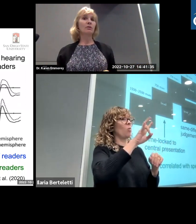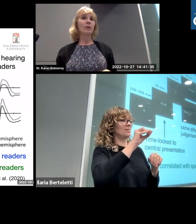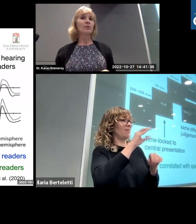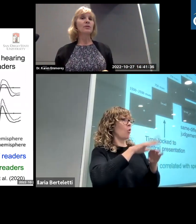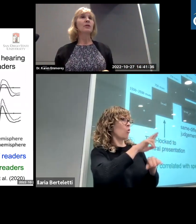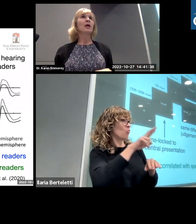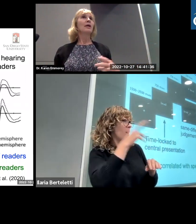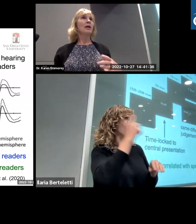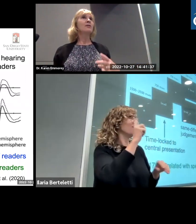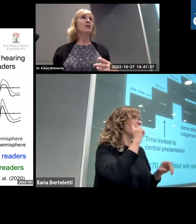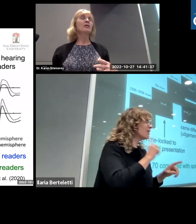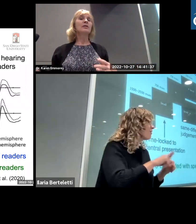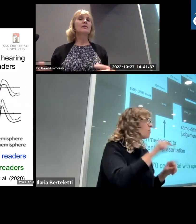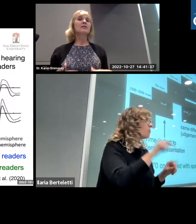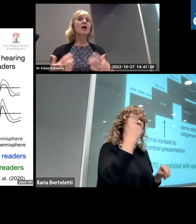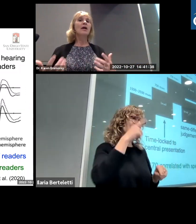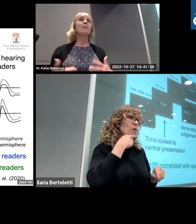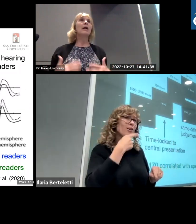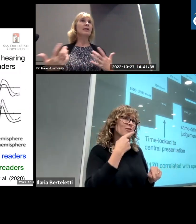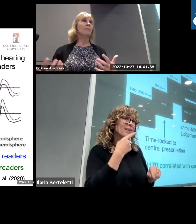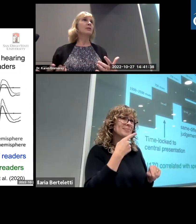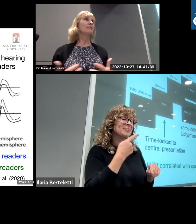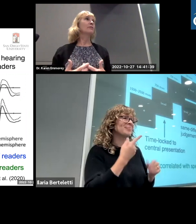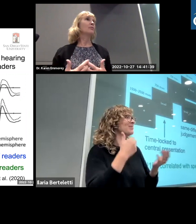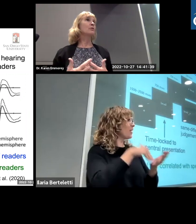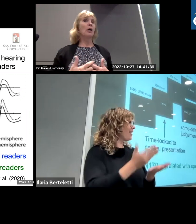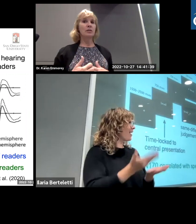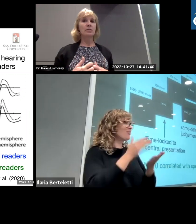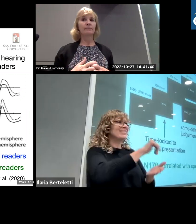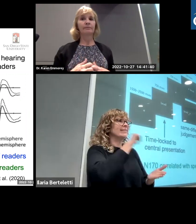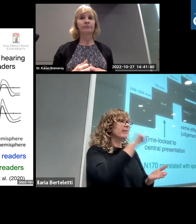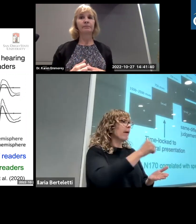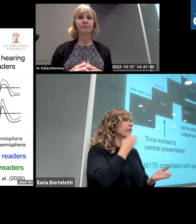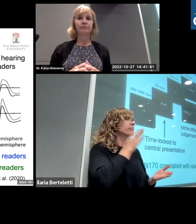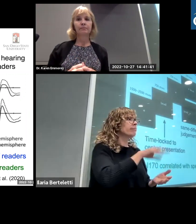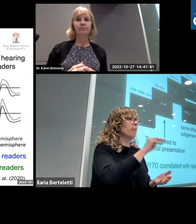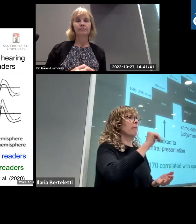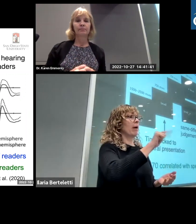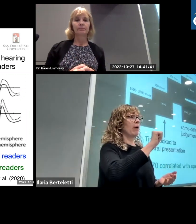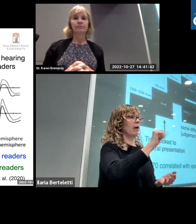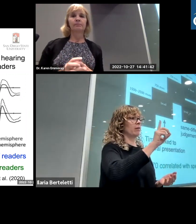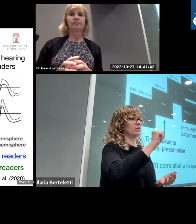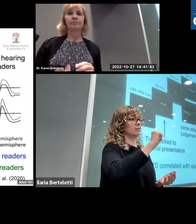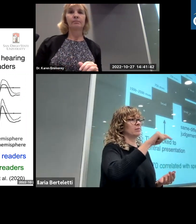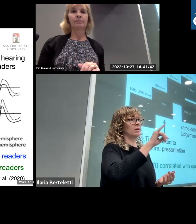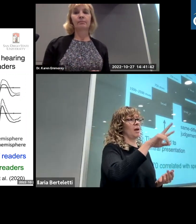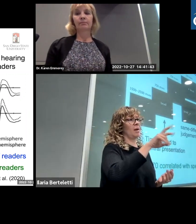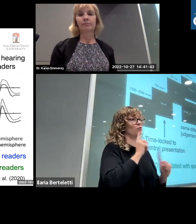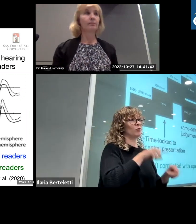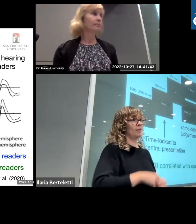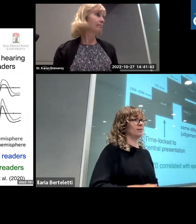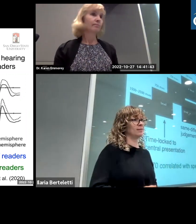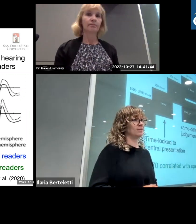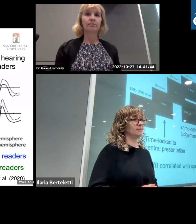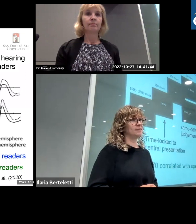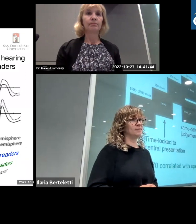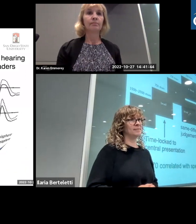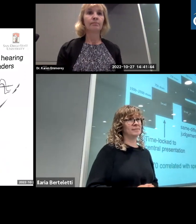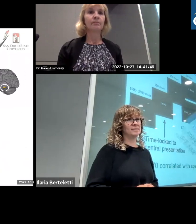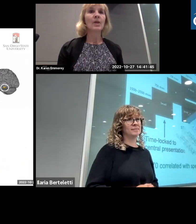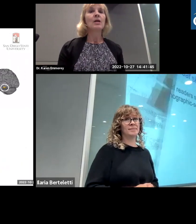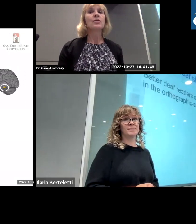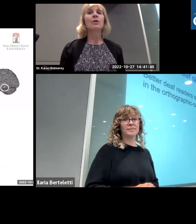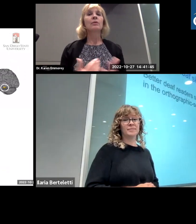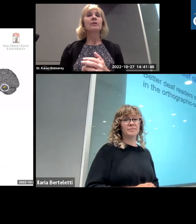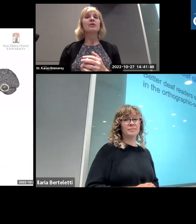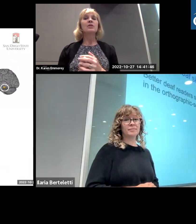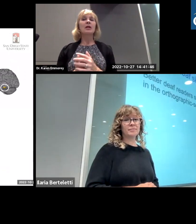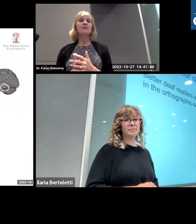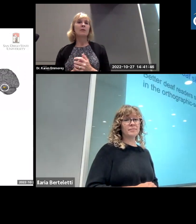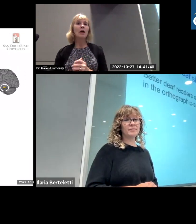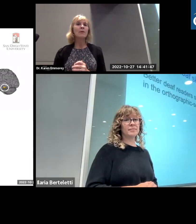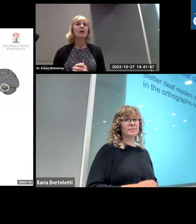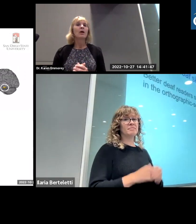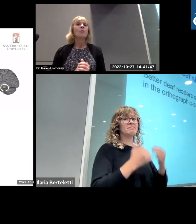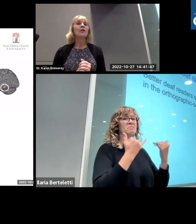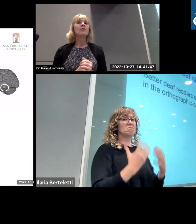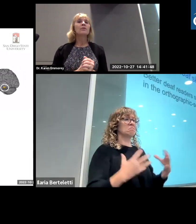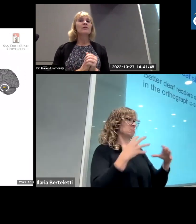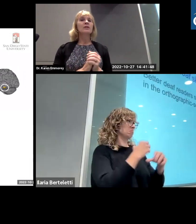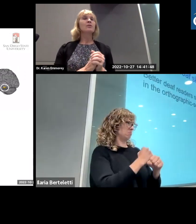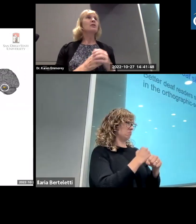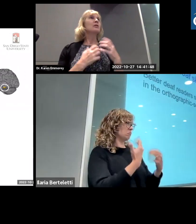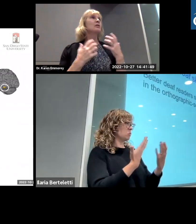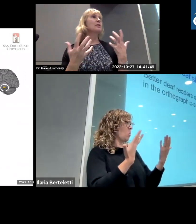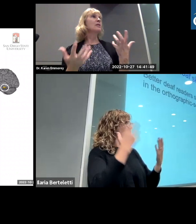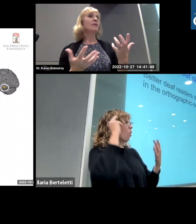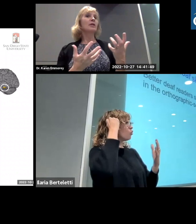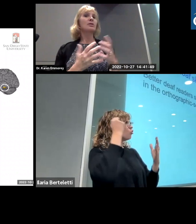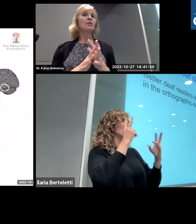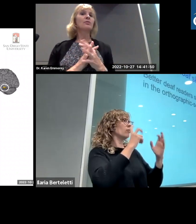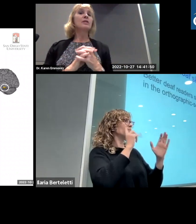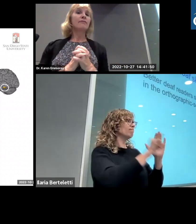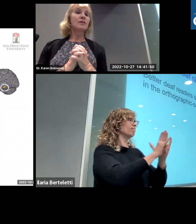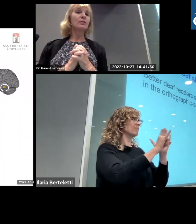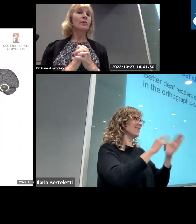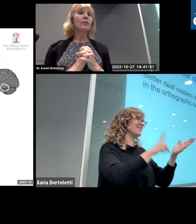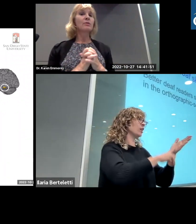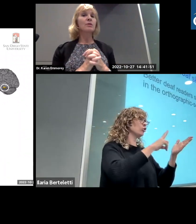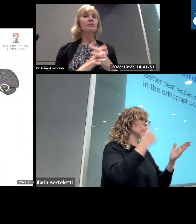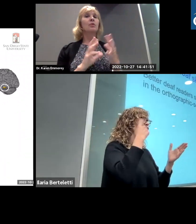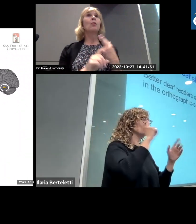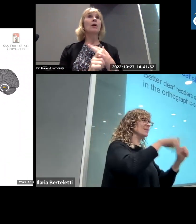So just to kind of sum up, What are the neural signatures. That's specific to deaf skilled readers. One better def readers show more activity in the orthographic to semantic interface. So that region that's just in front of the visual workform area.